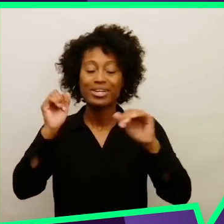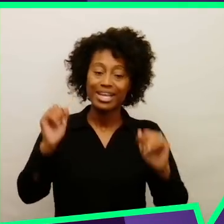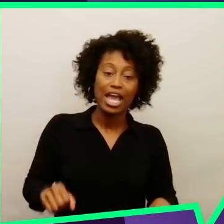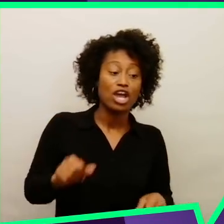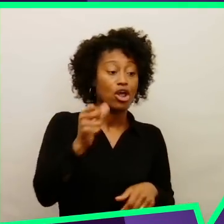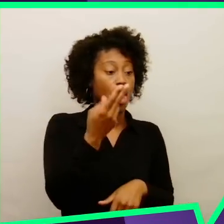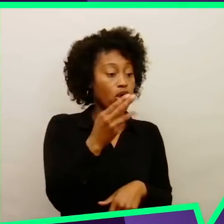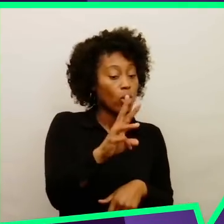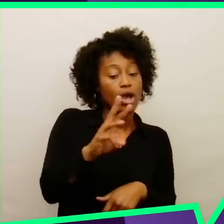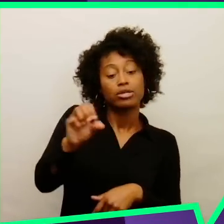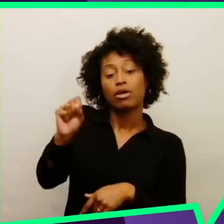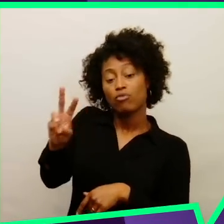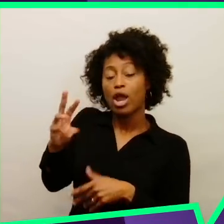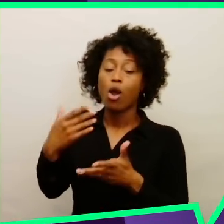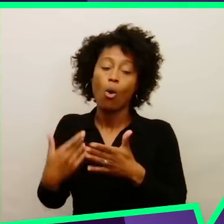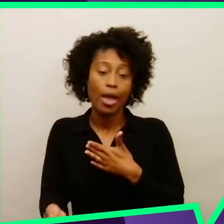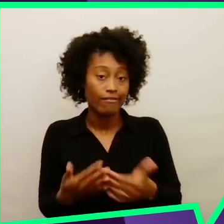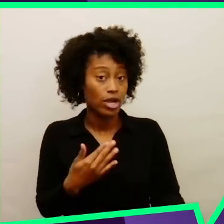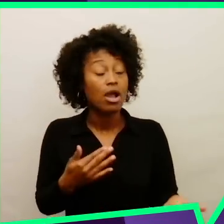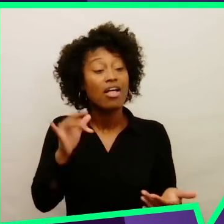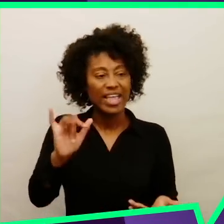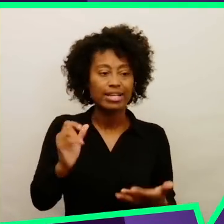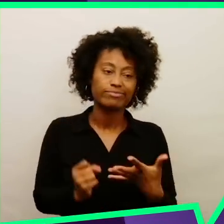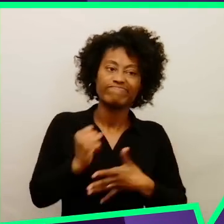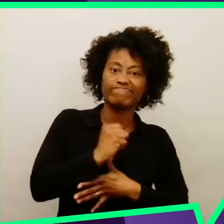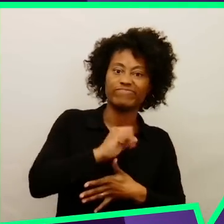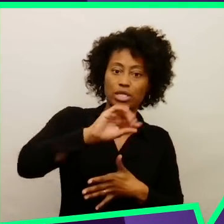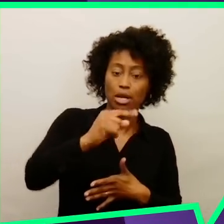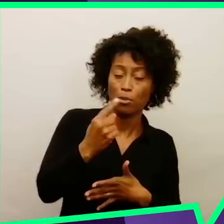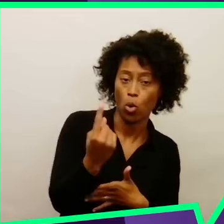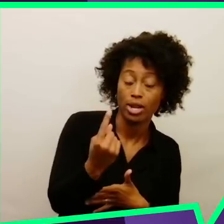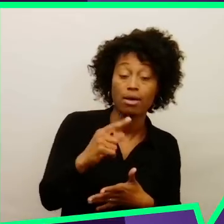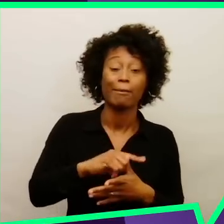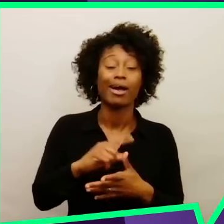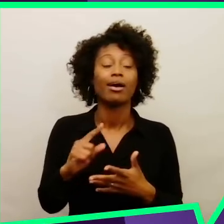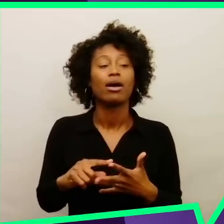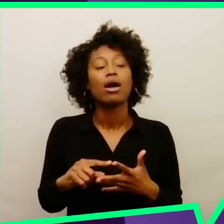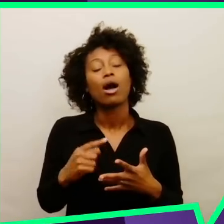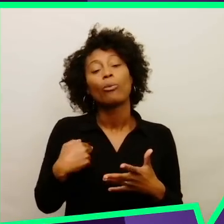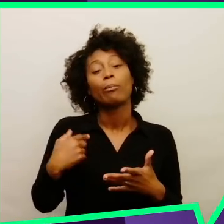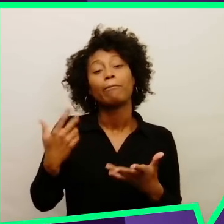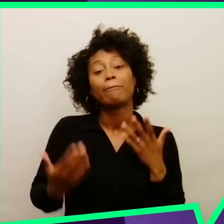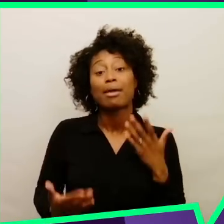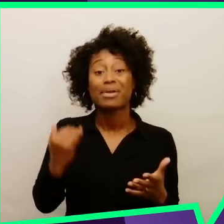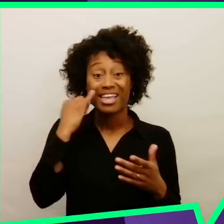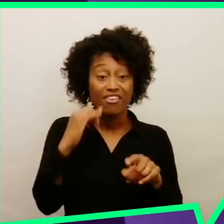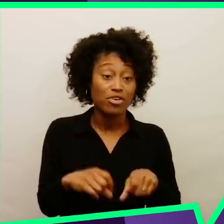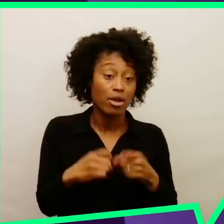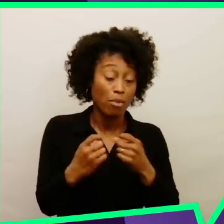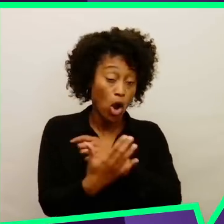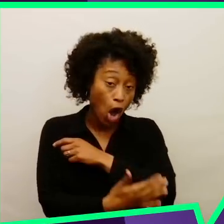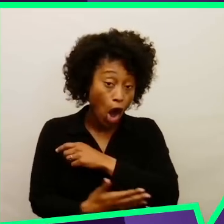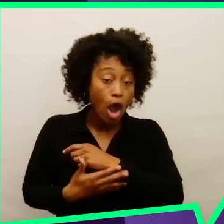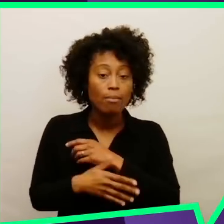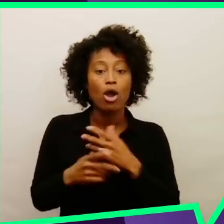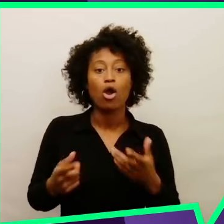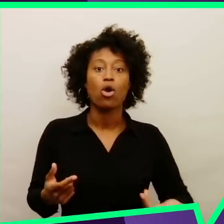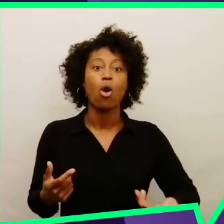that, again, anyone who wants to play our games or join our platform can through our hardware, and our software features, and that sort of thing. And that's first and foremost.